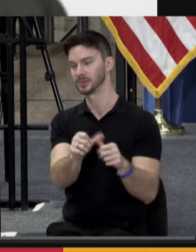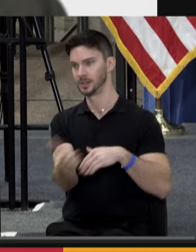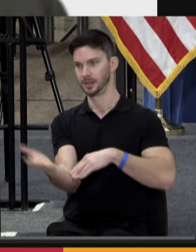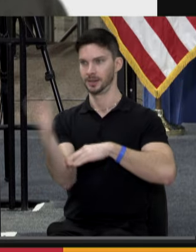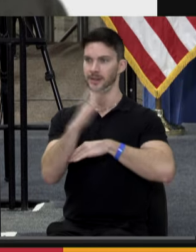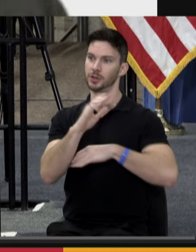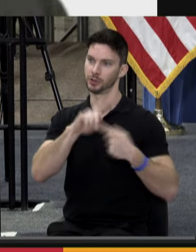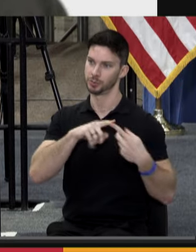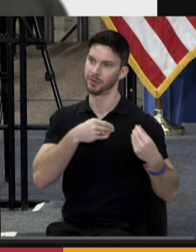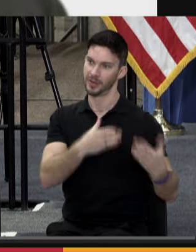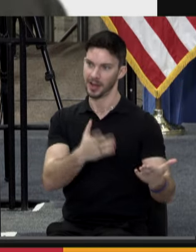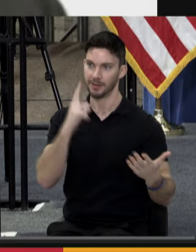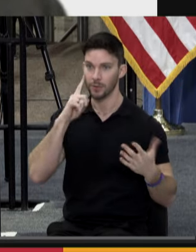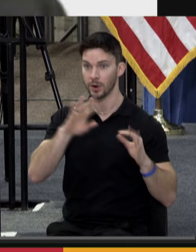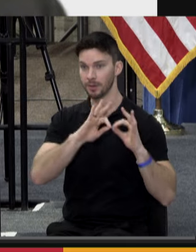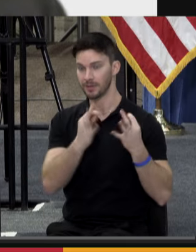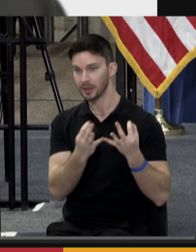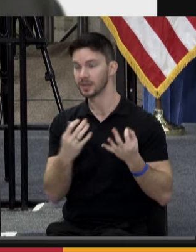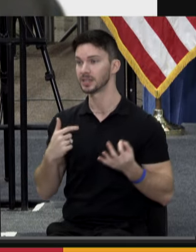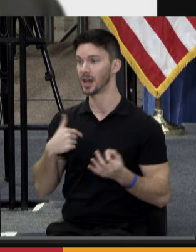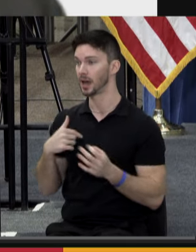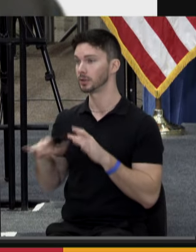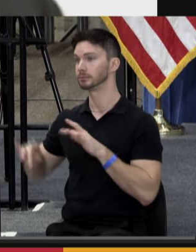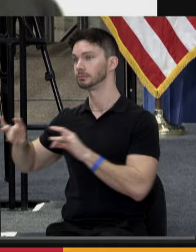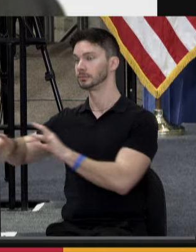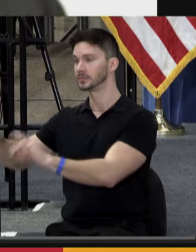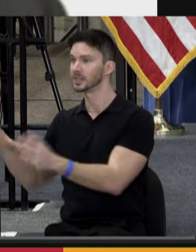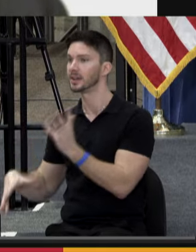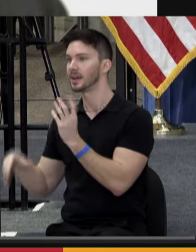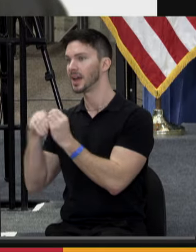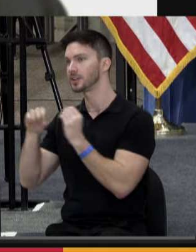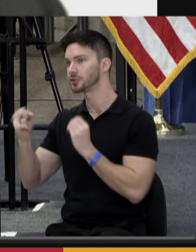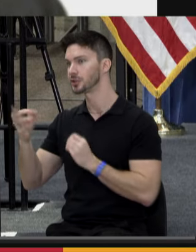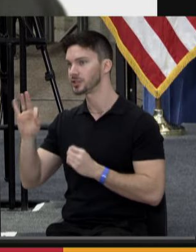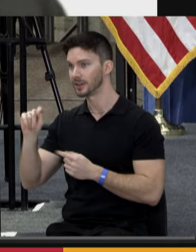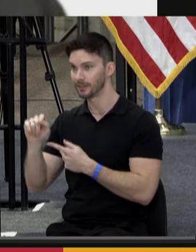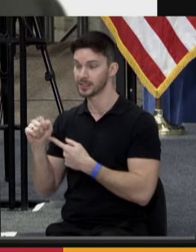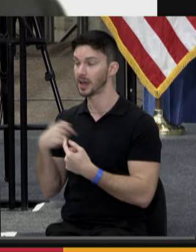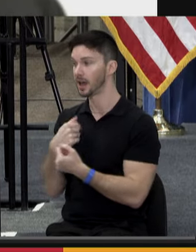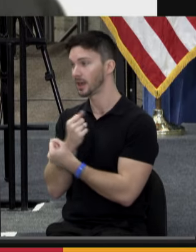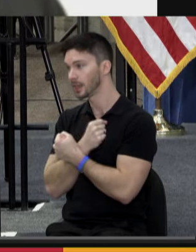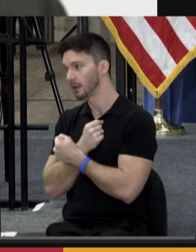vacations because I take extra shifts to cover expenses. I love my job and the people I support,